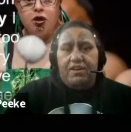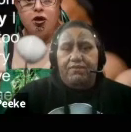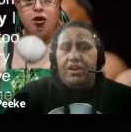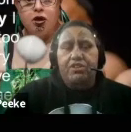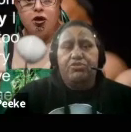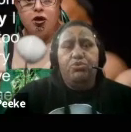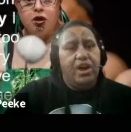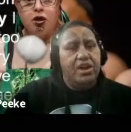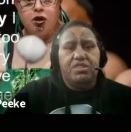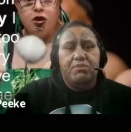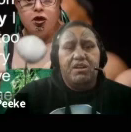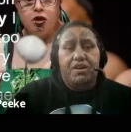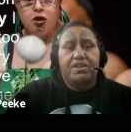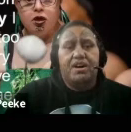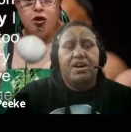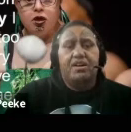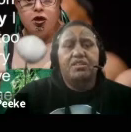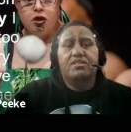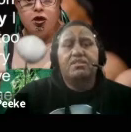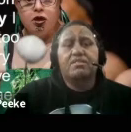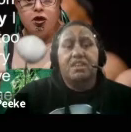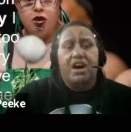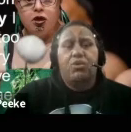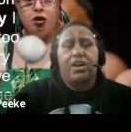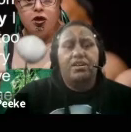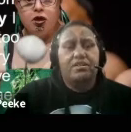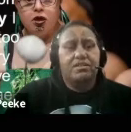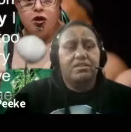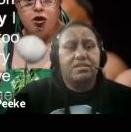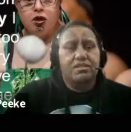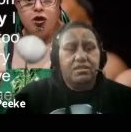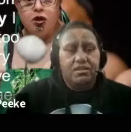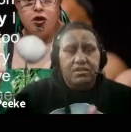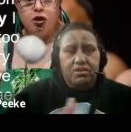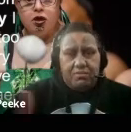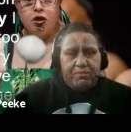Ko te whare e tū nei, ko te Whaikaha, tēnā koe.